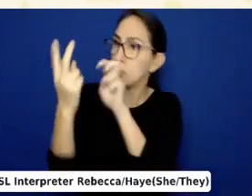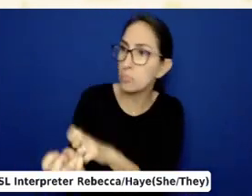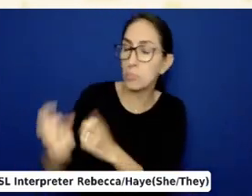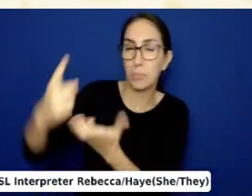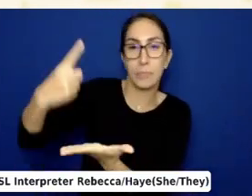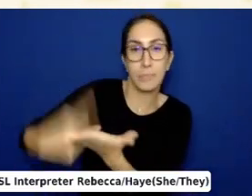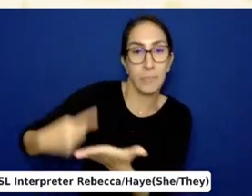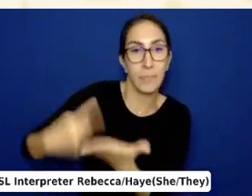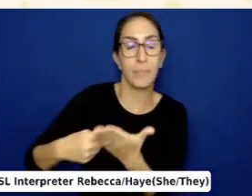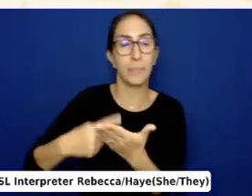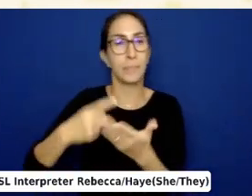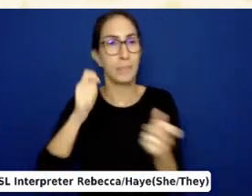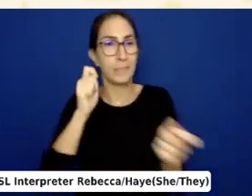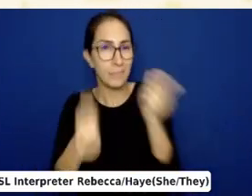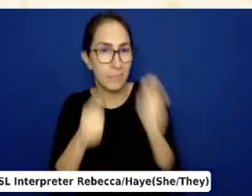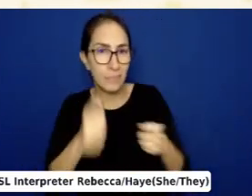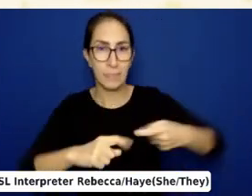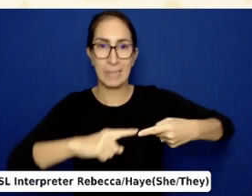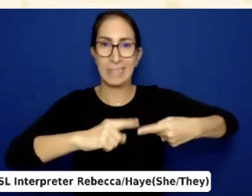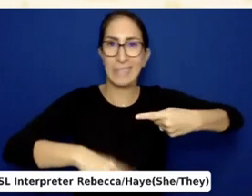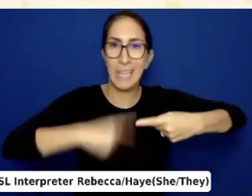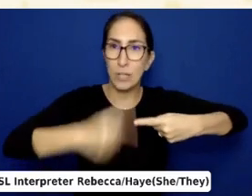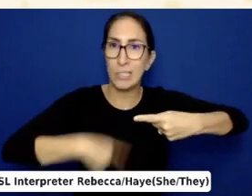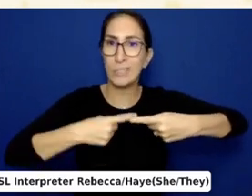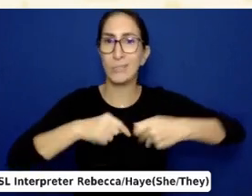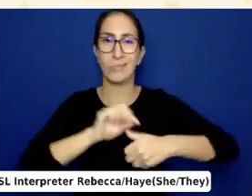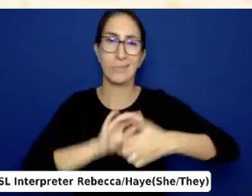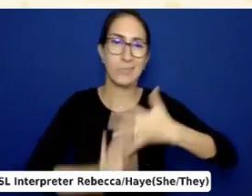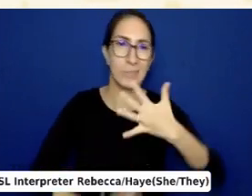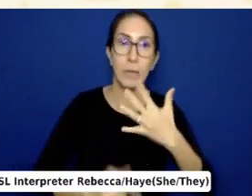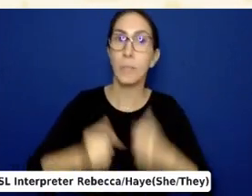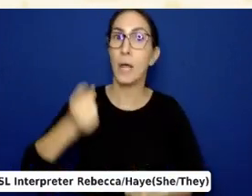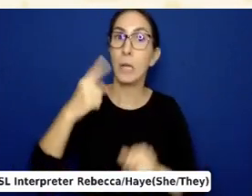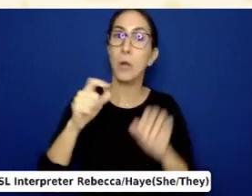But it’s always possible to create accessible content.